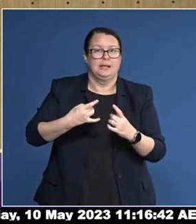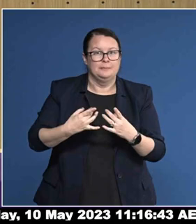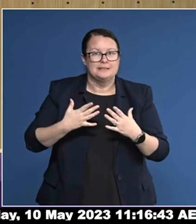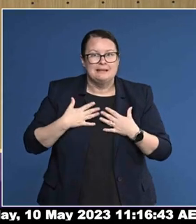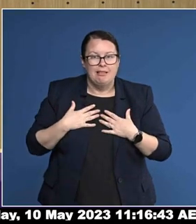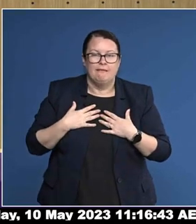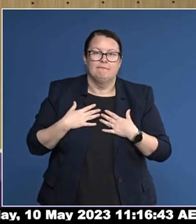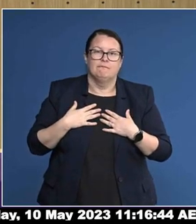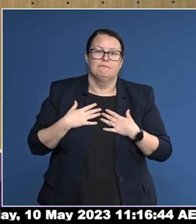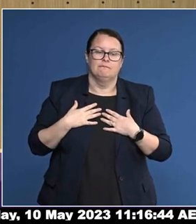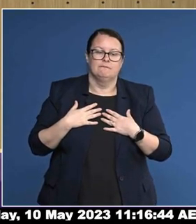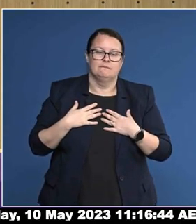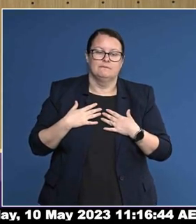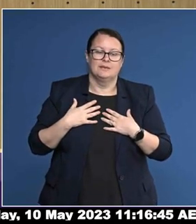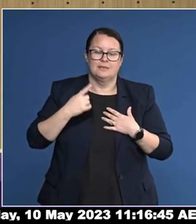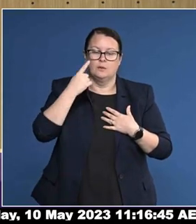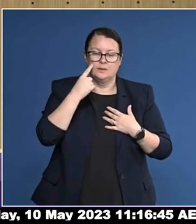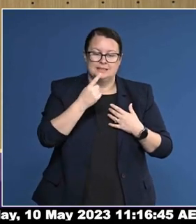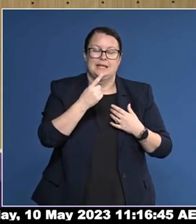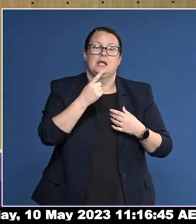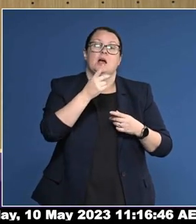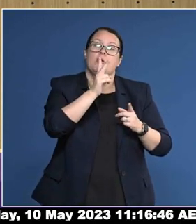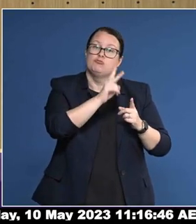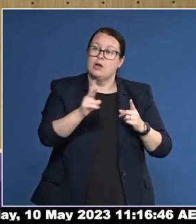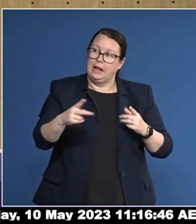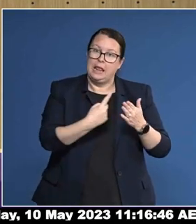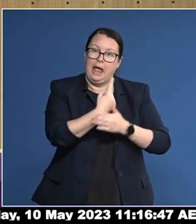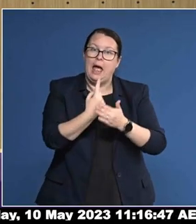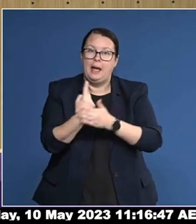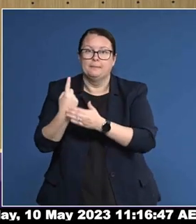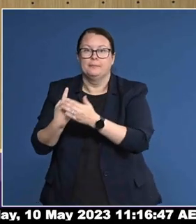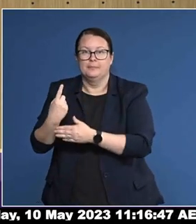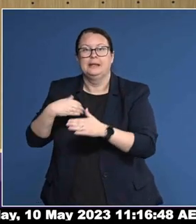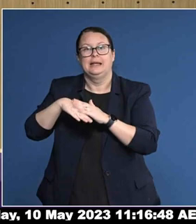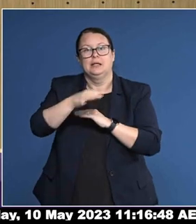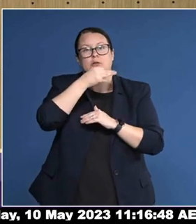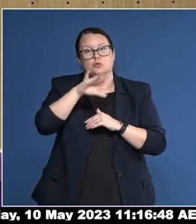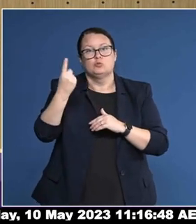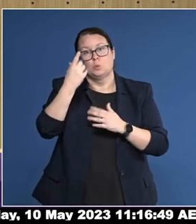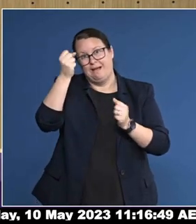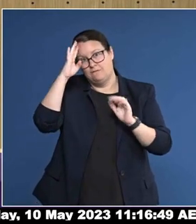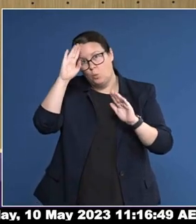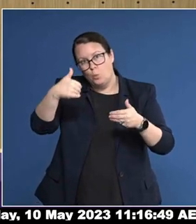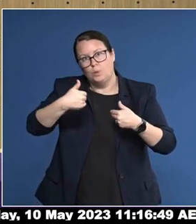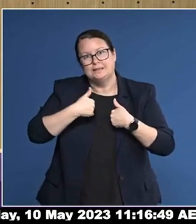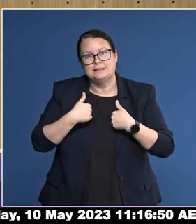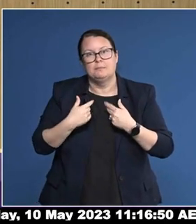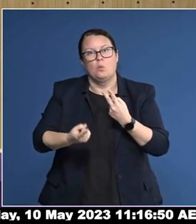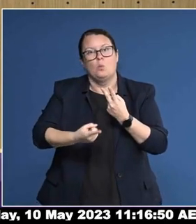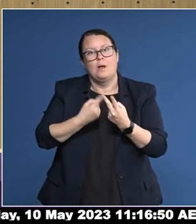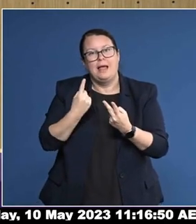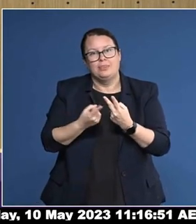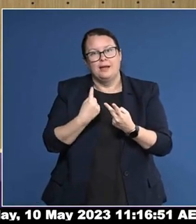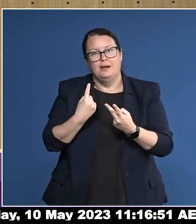see frequently displayed in - in children who have autism or other - other concerns,